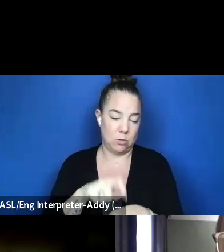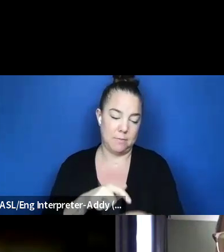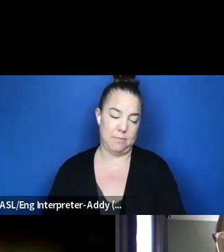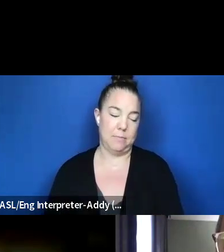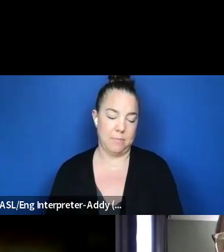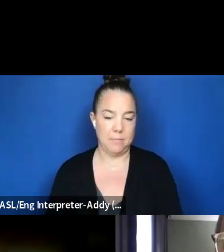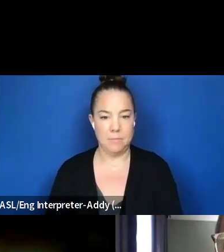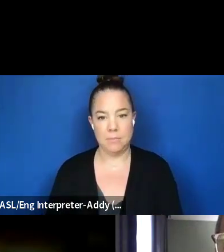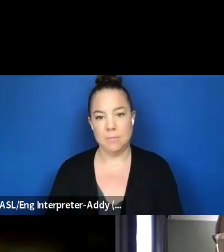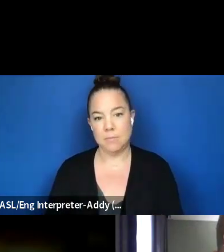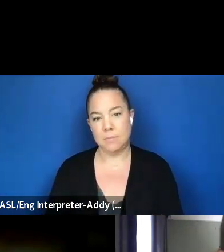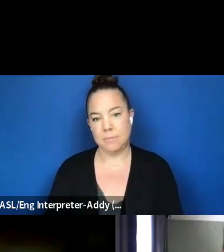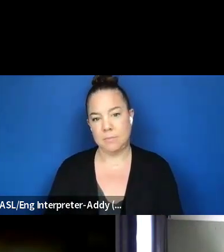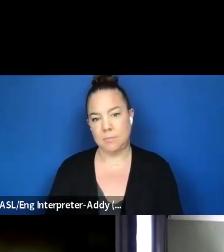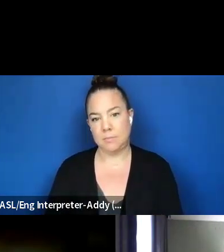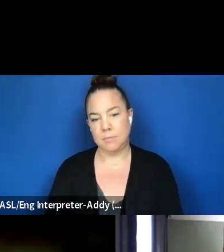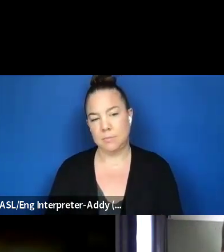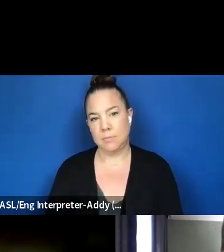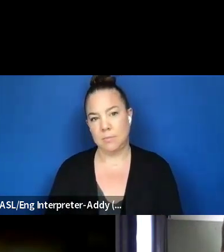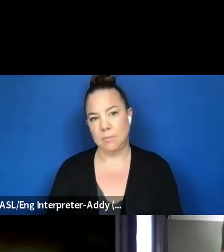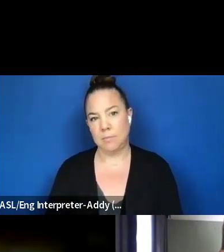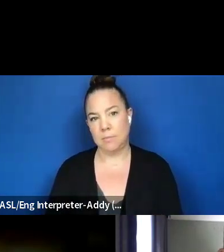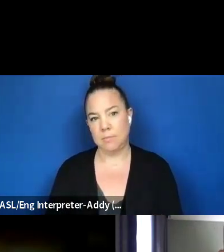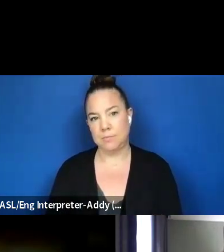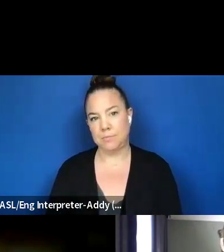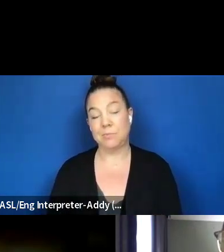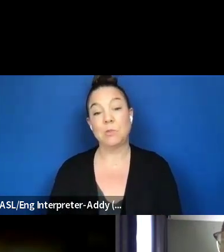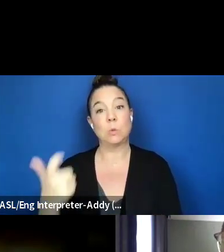Adeleigh Belyeu: especially Adeleigh Belyeu: more in recent months with